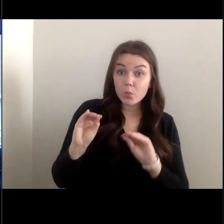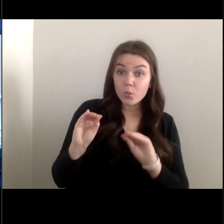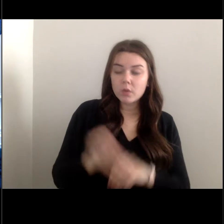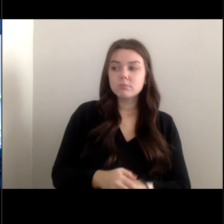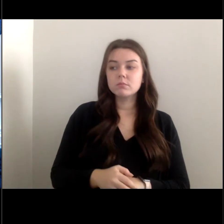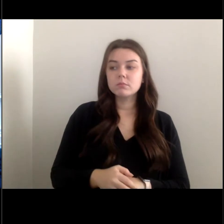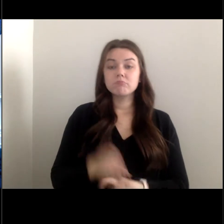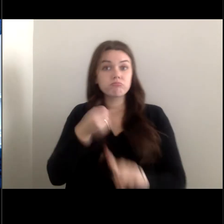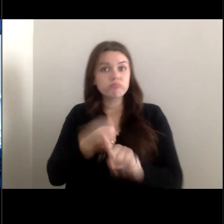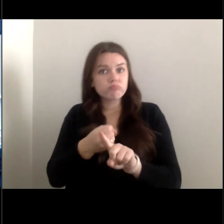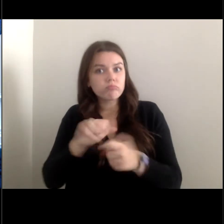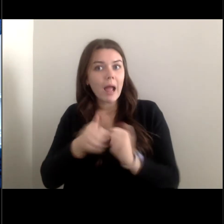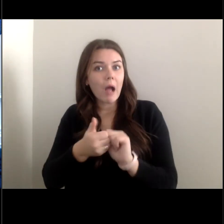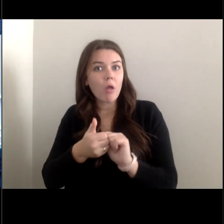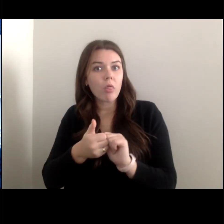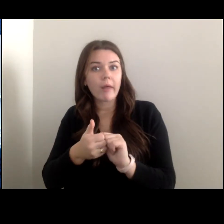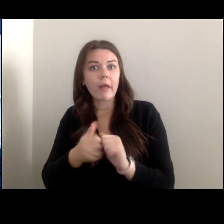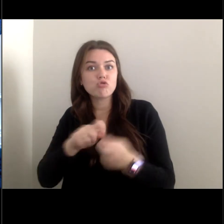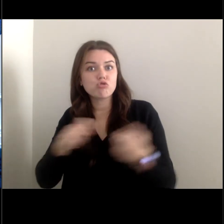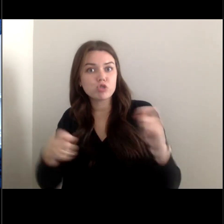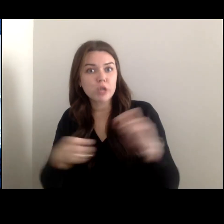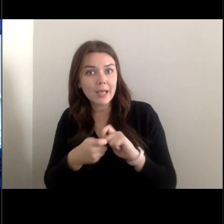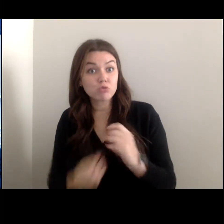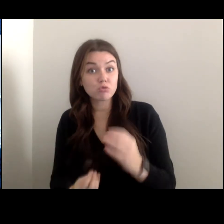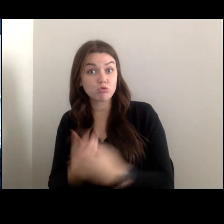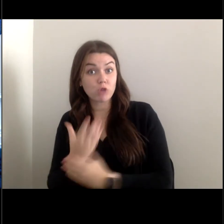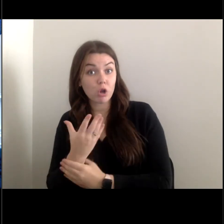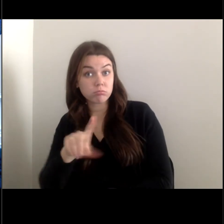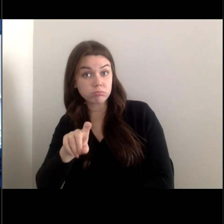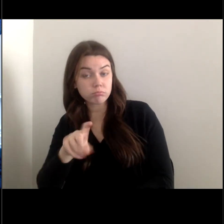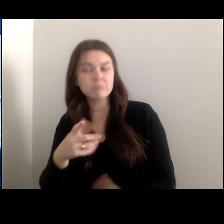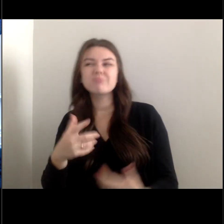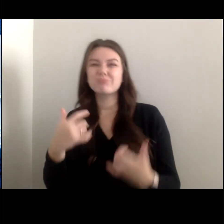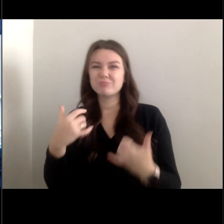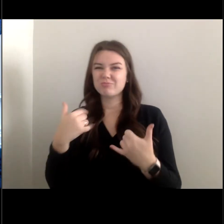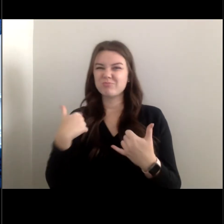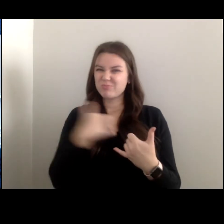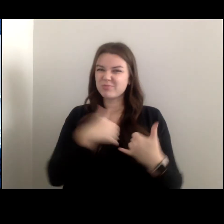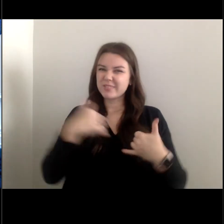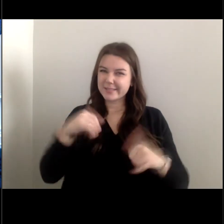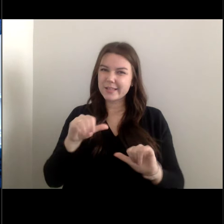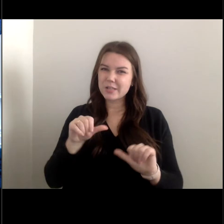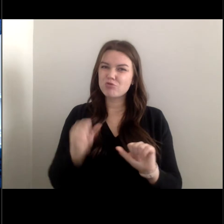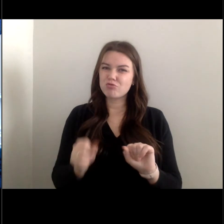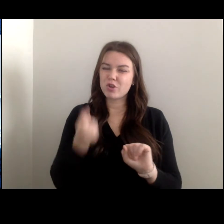through these life cycles. So that's something that we are still trying to understand, but that's such a great question.